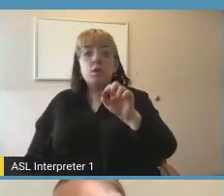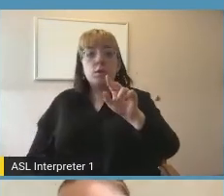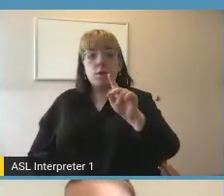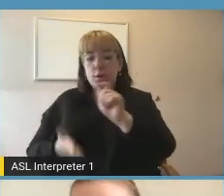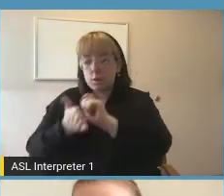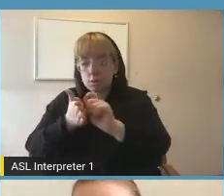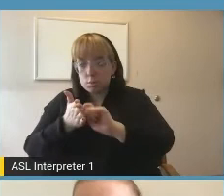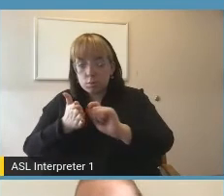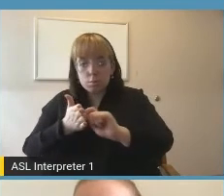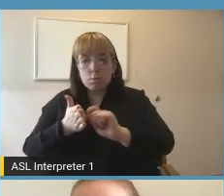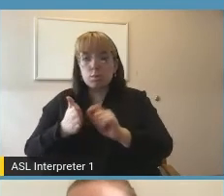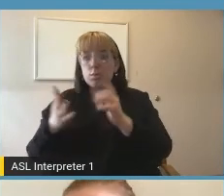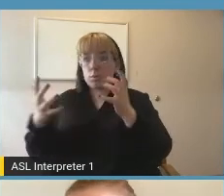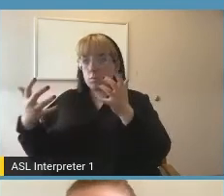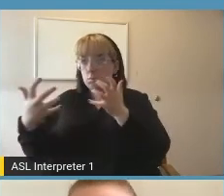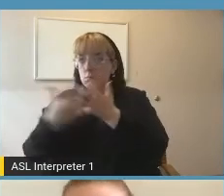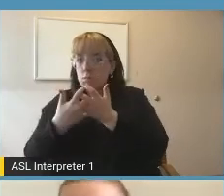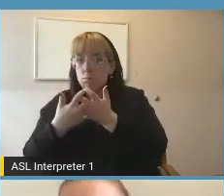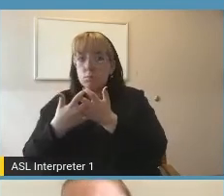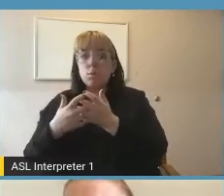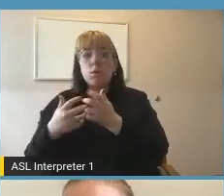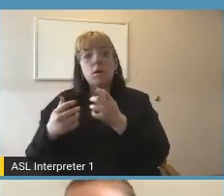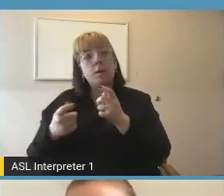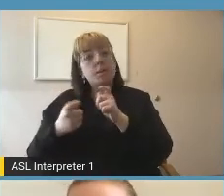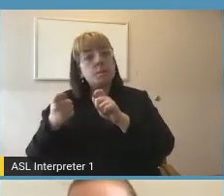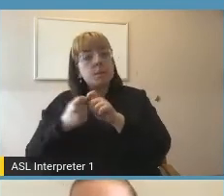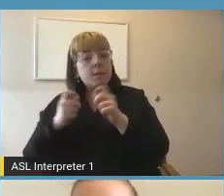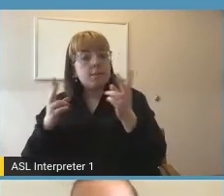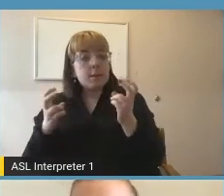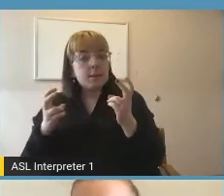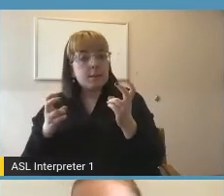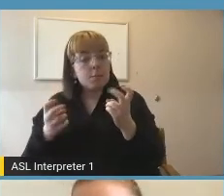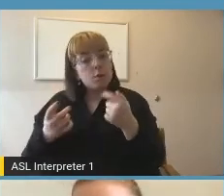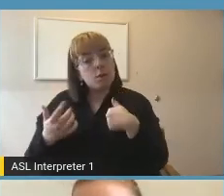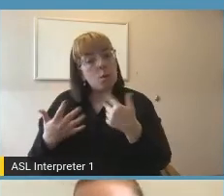with them on the subject matter they wanted to talk about. And that can be more or less